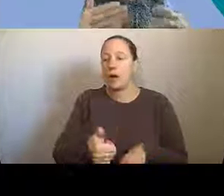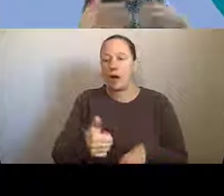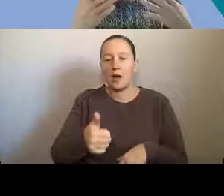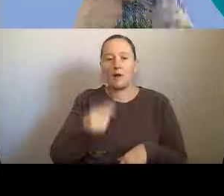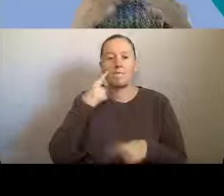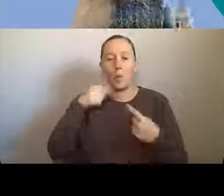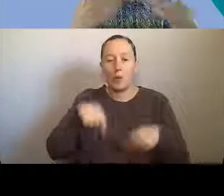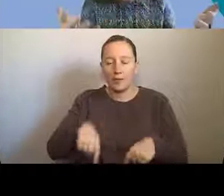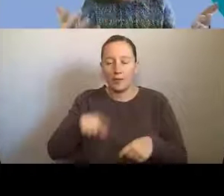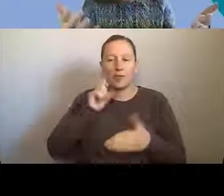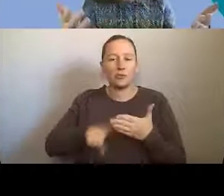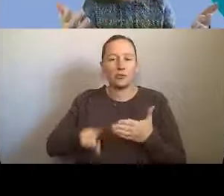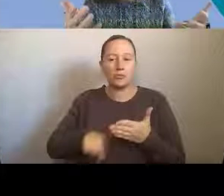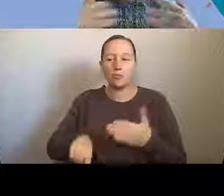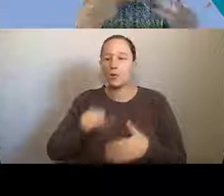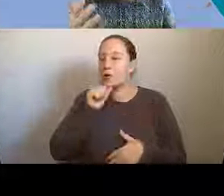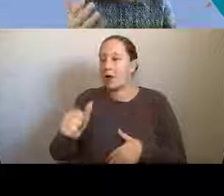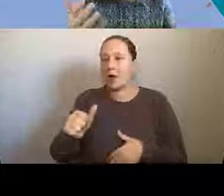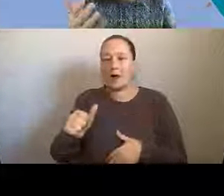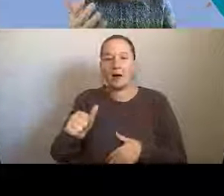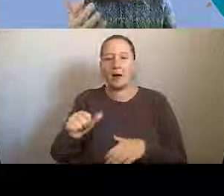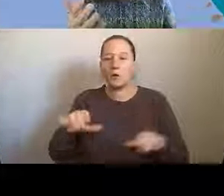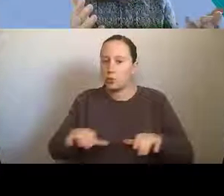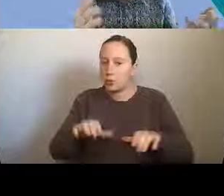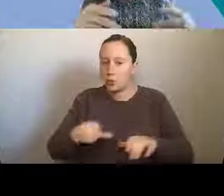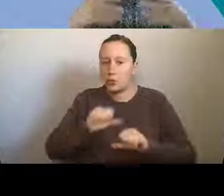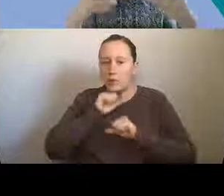going to do anything directly in terms